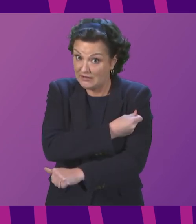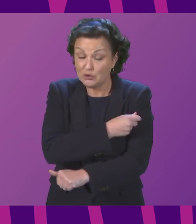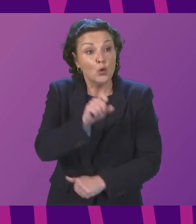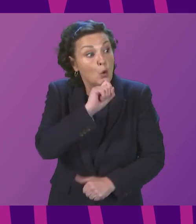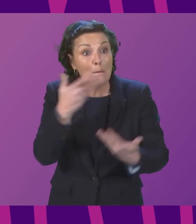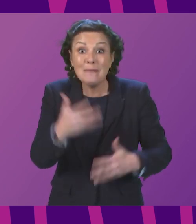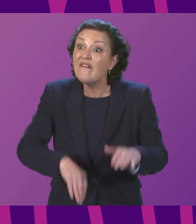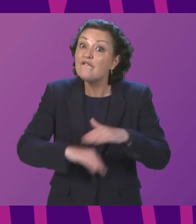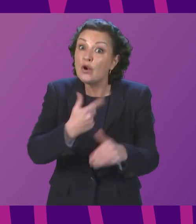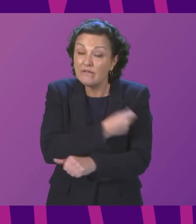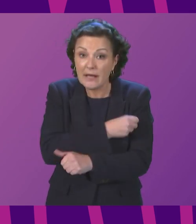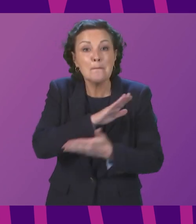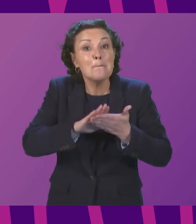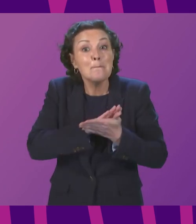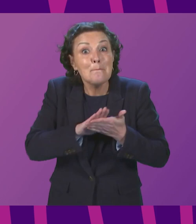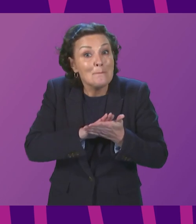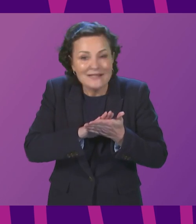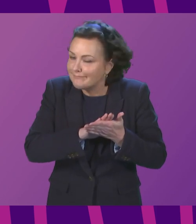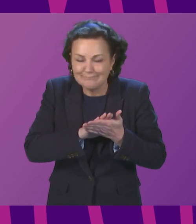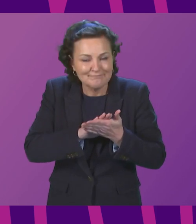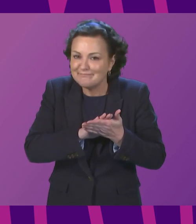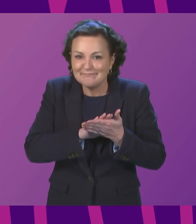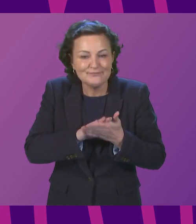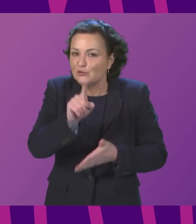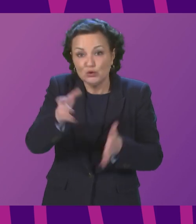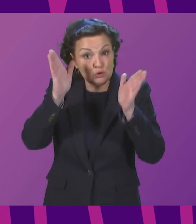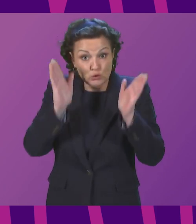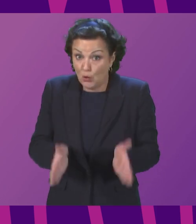requirement to self-isolate will end and be replaced by a requirement to take a lateral